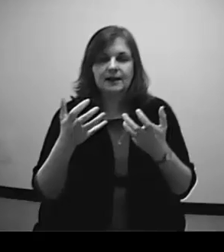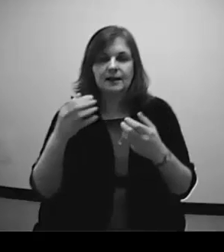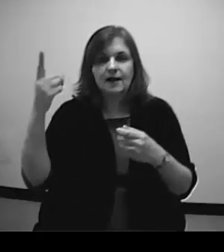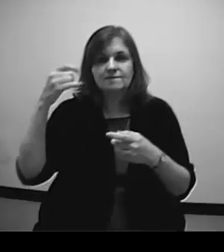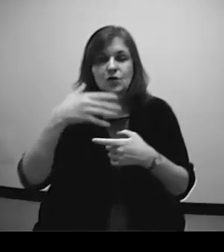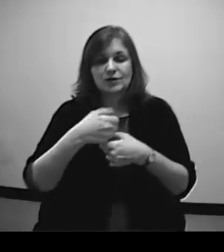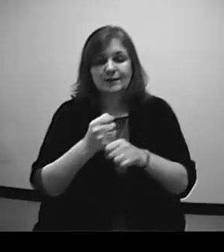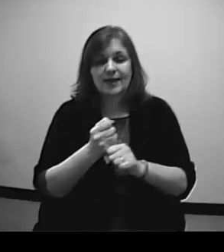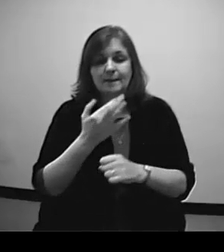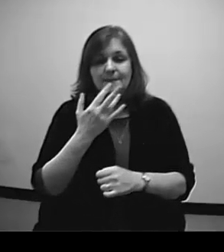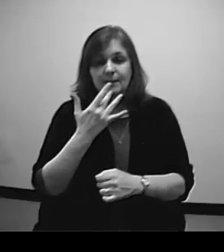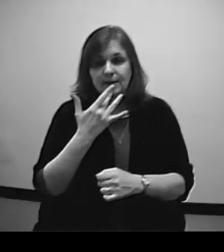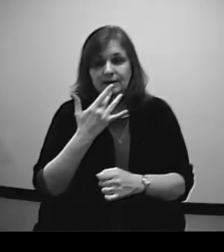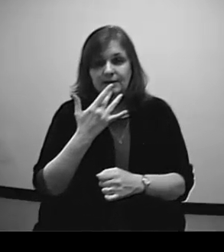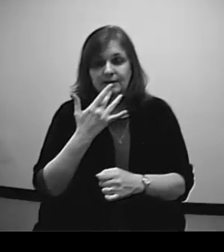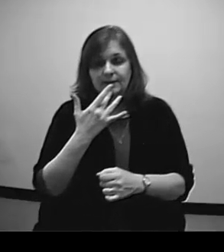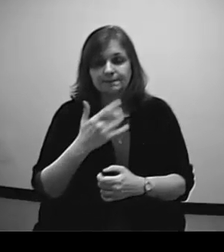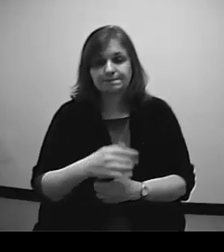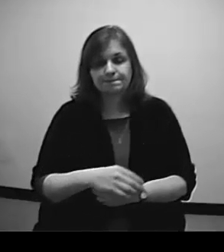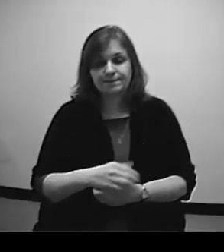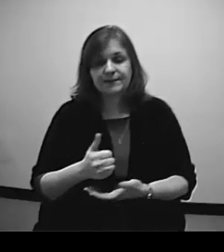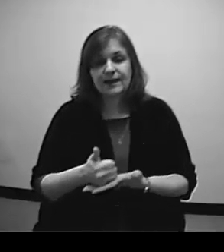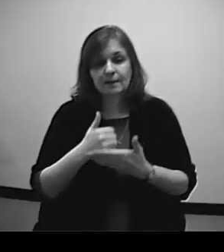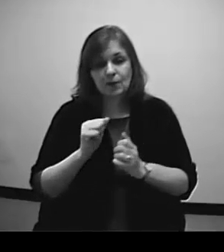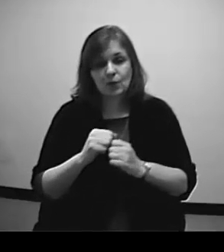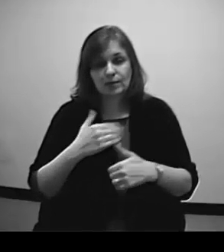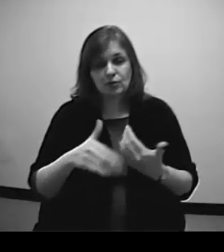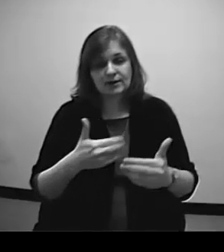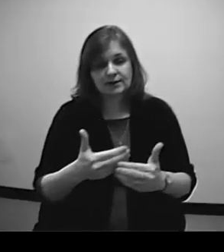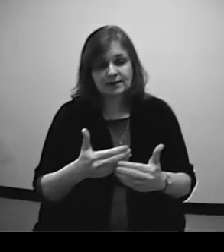of photosynthetic pigments to help us with this process